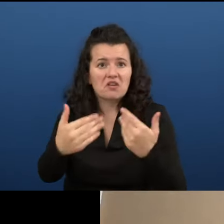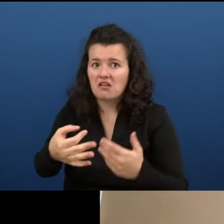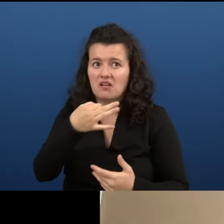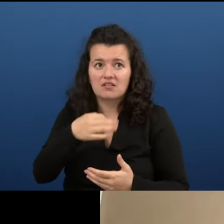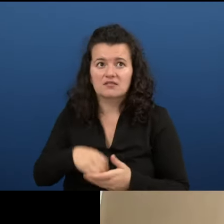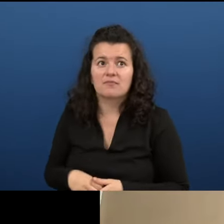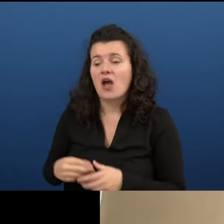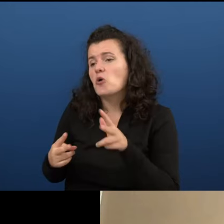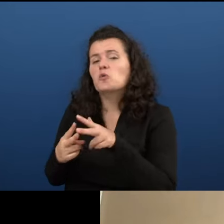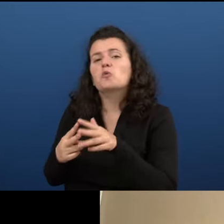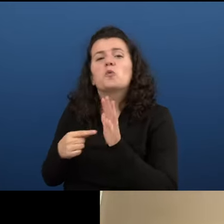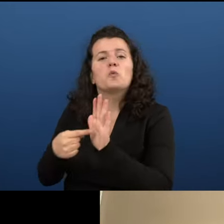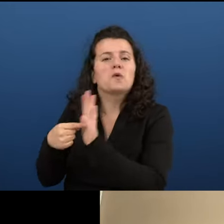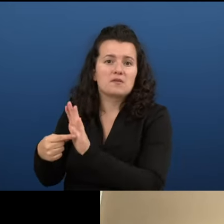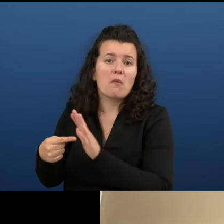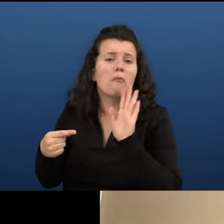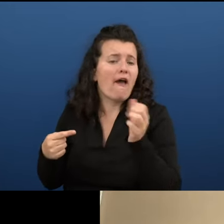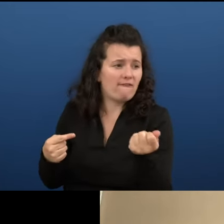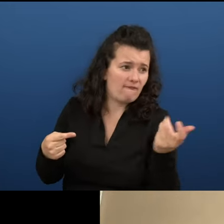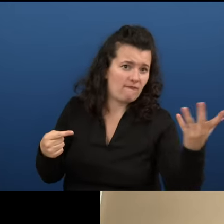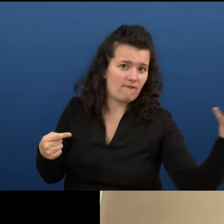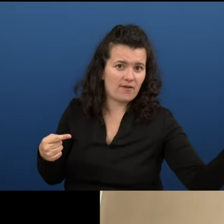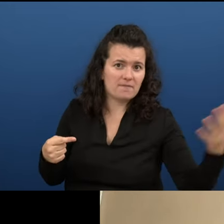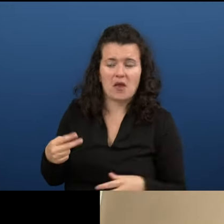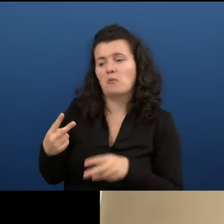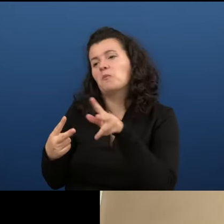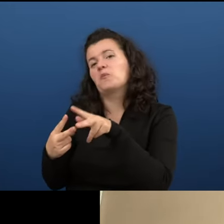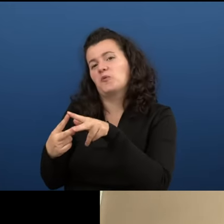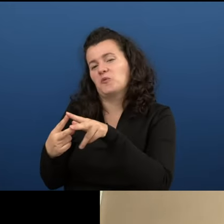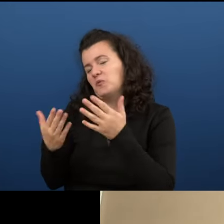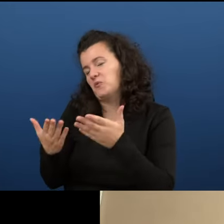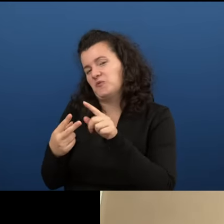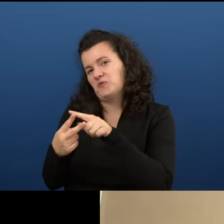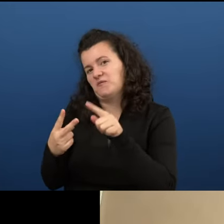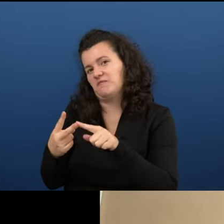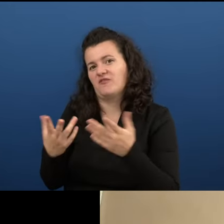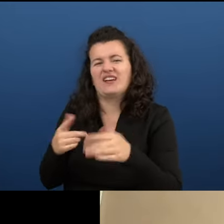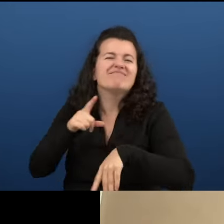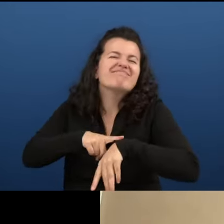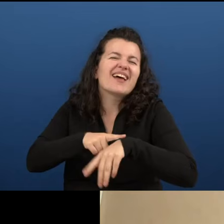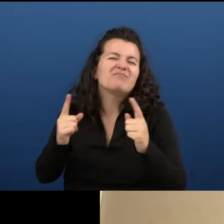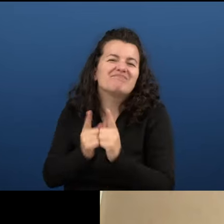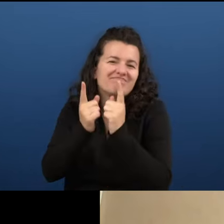15:27:10 But with all intents and purposes, These are the ones that we focused on today in the interest of time, thank you so much everybody.